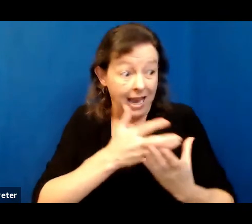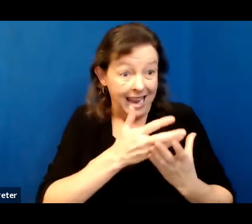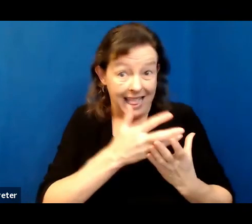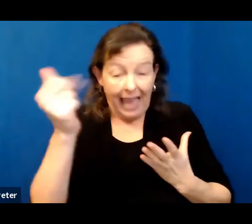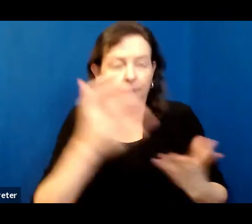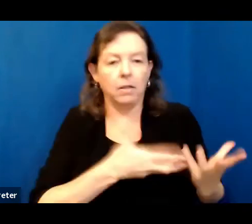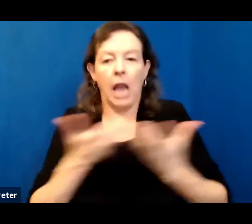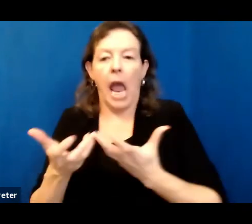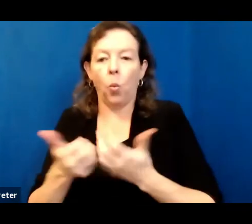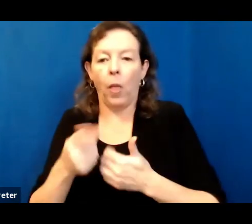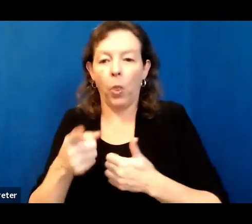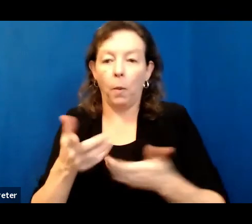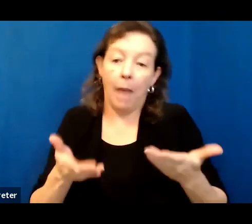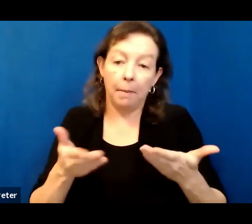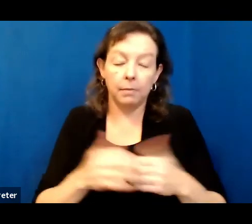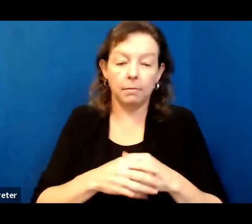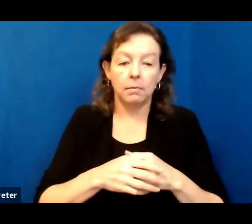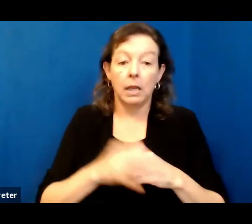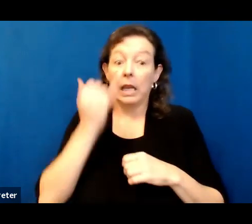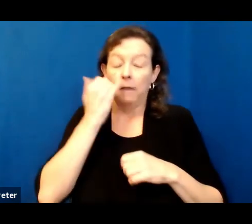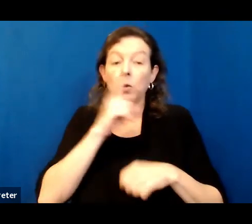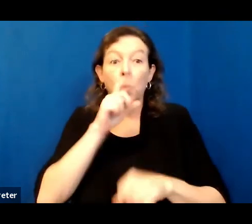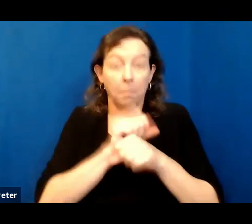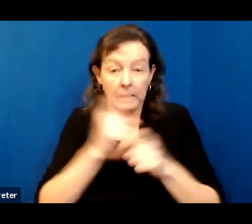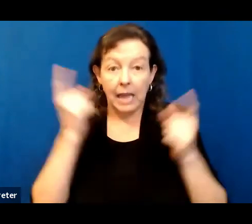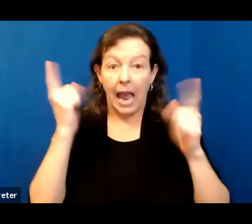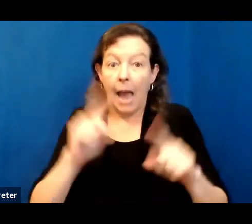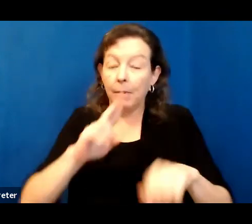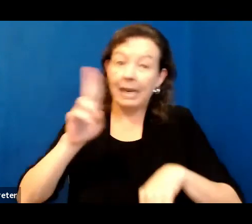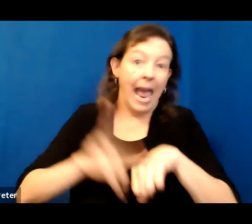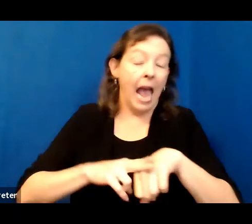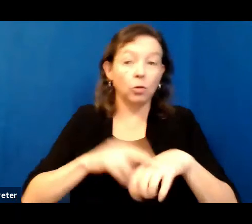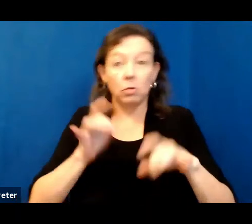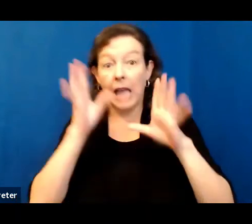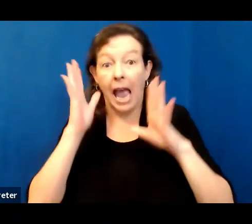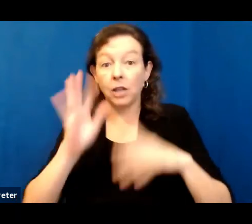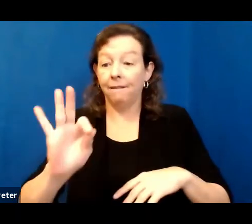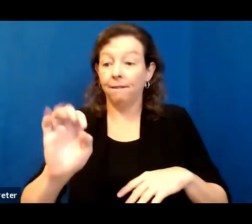And in the event, there is a nationally declared disaster and FEMA comes in, register for FEMA.